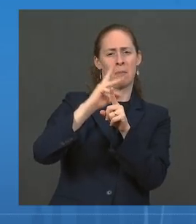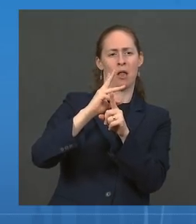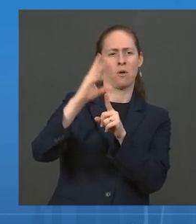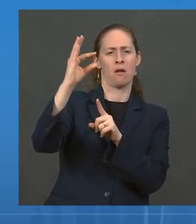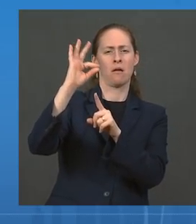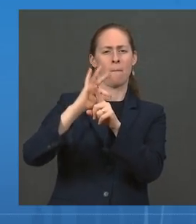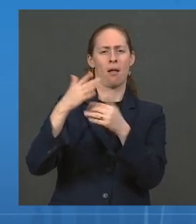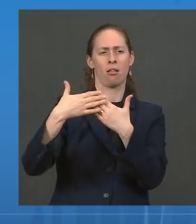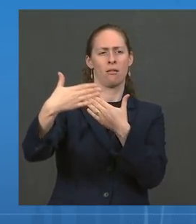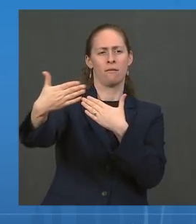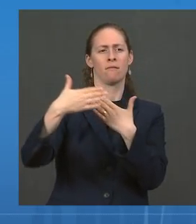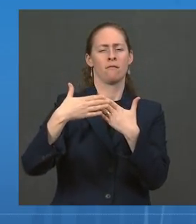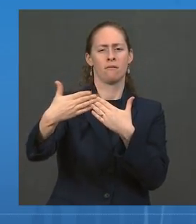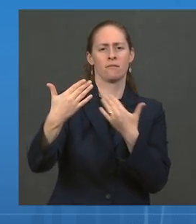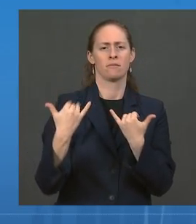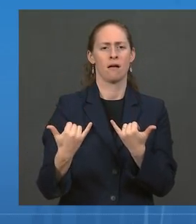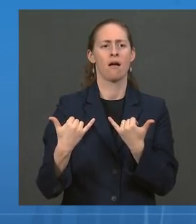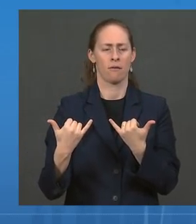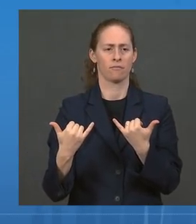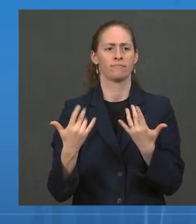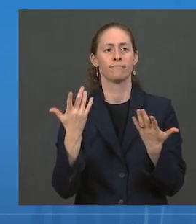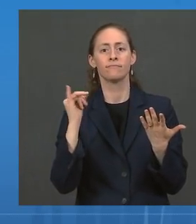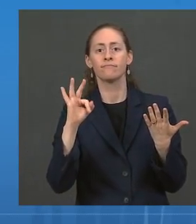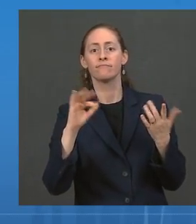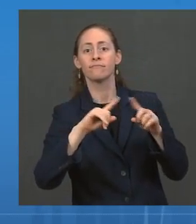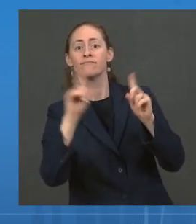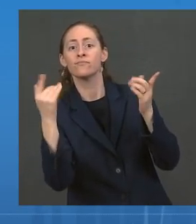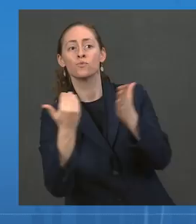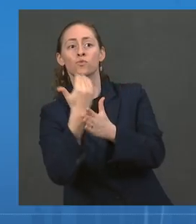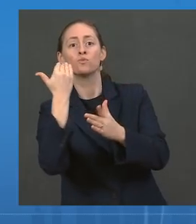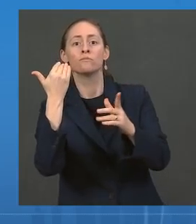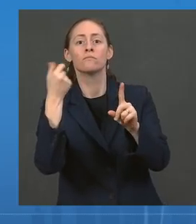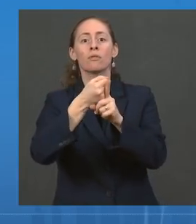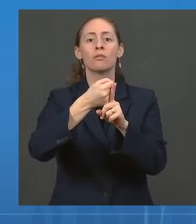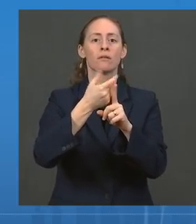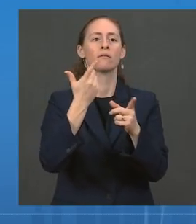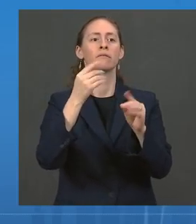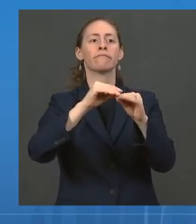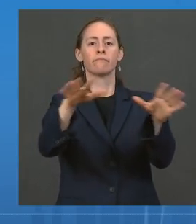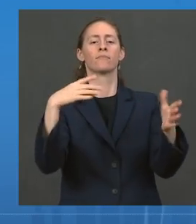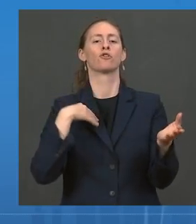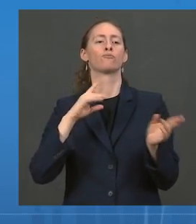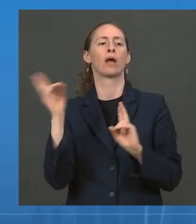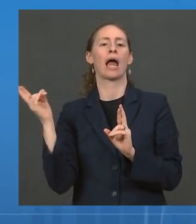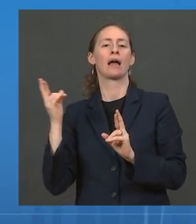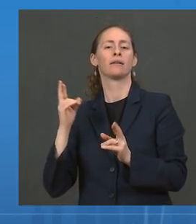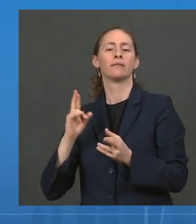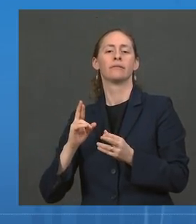and ensure enough vaccines for all Americans. It would combine the expertise of the U.S. government